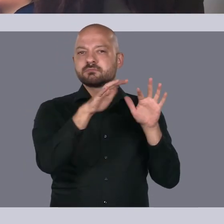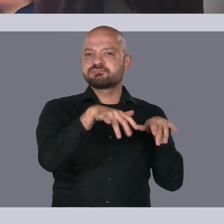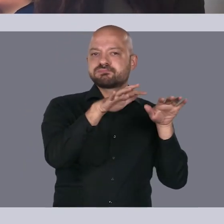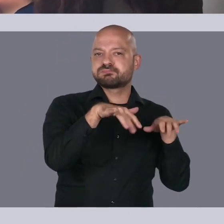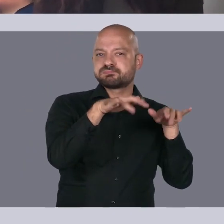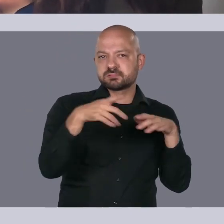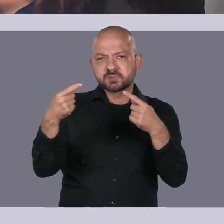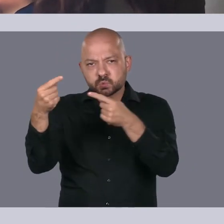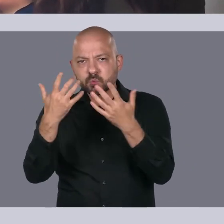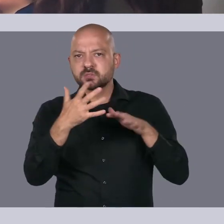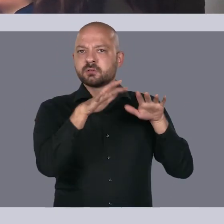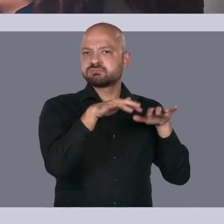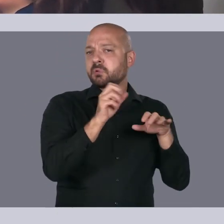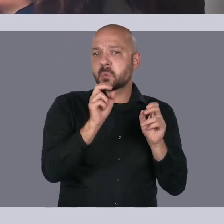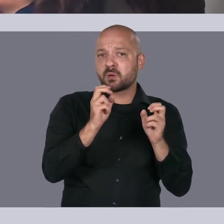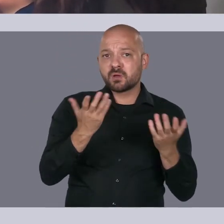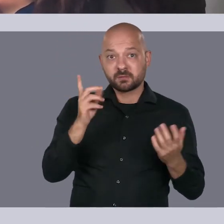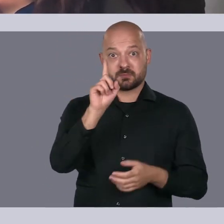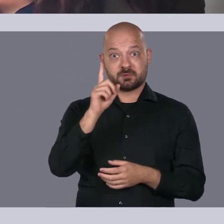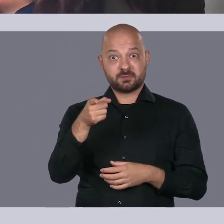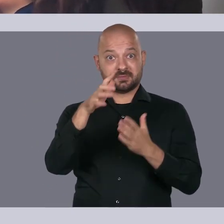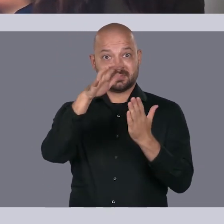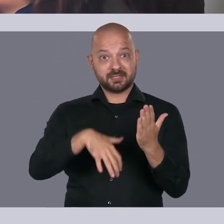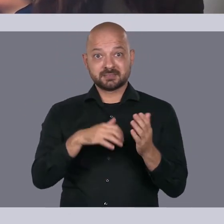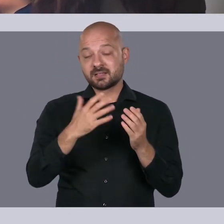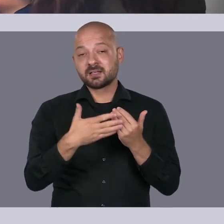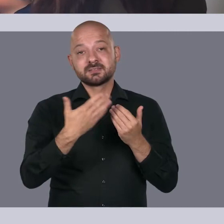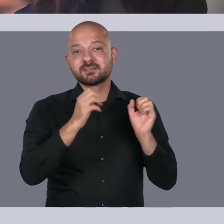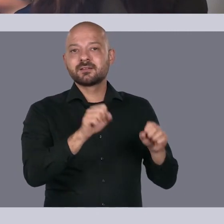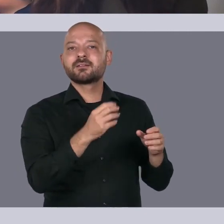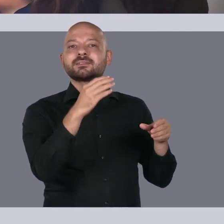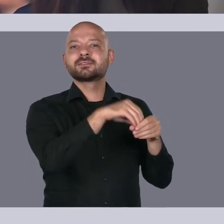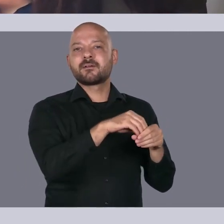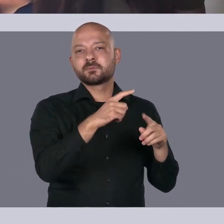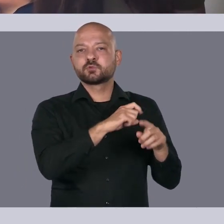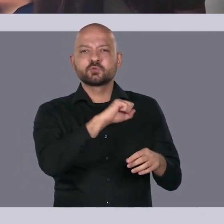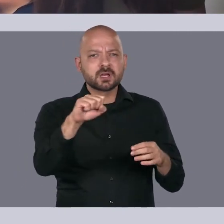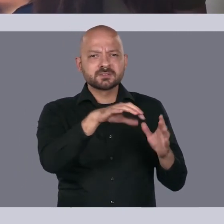because texts can easily be stored and quickly scanned. But in the case of content produced in sign language,